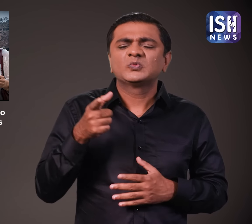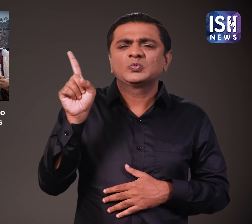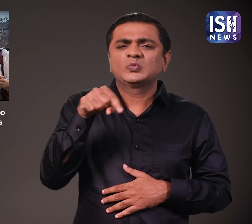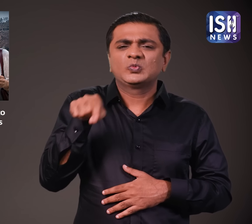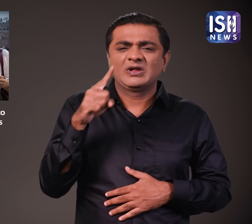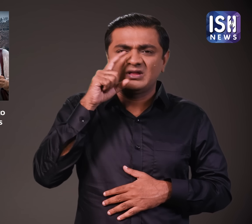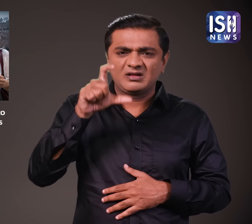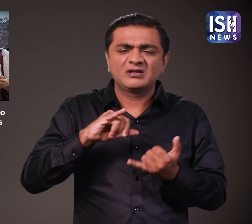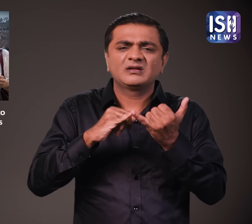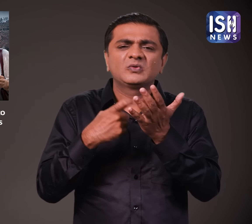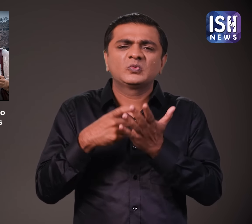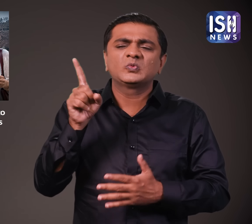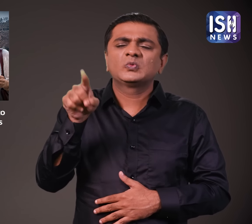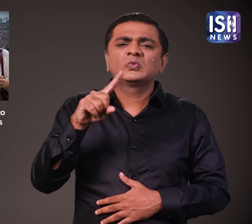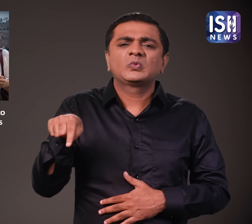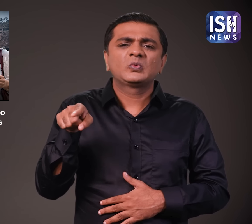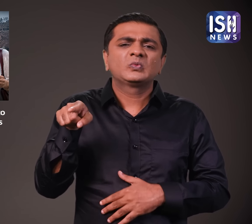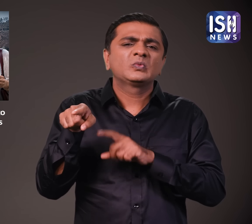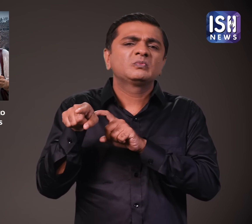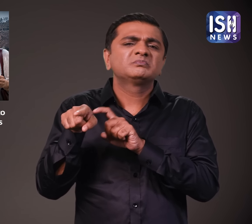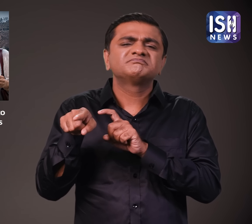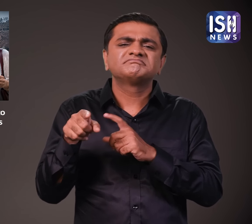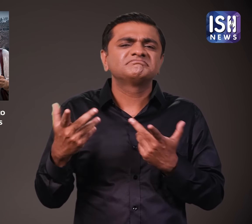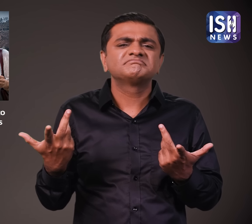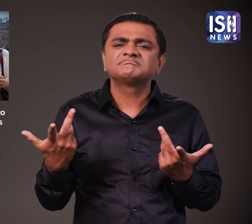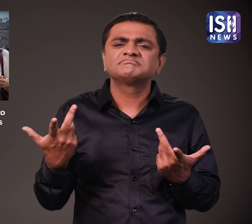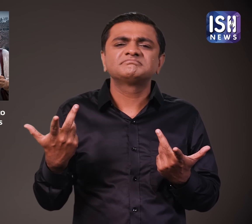Many commented that what Shreya did was wrong.